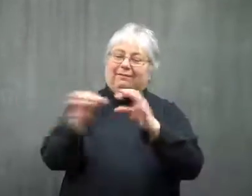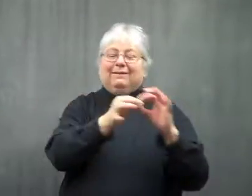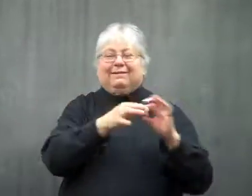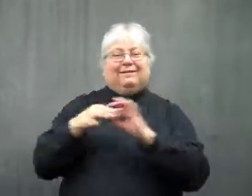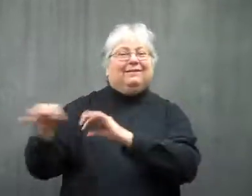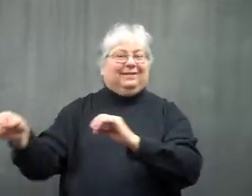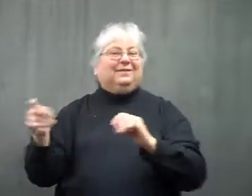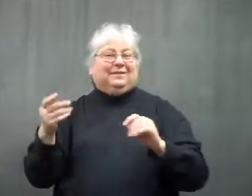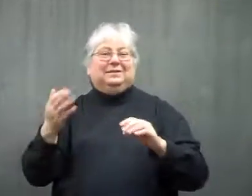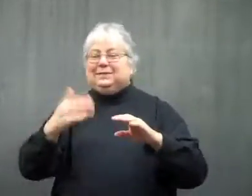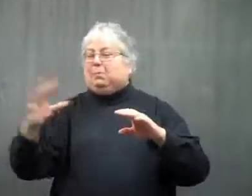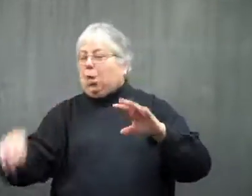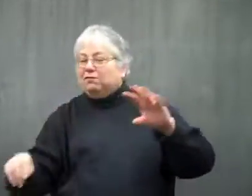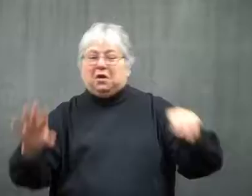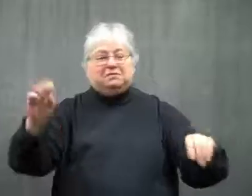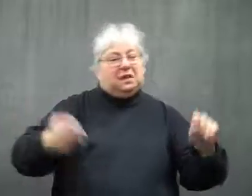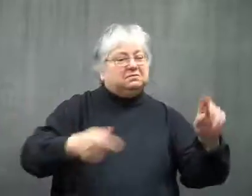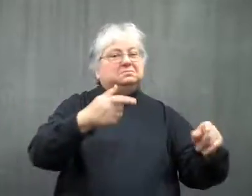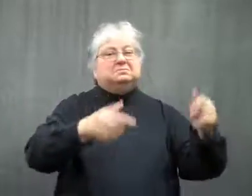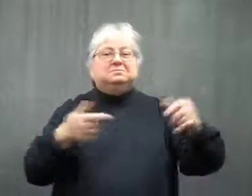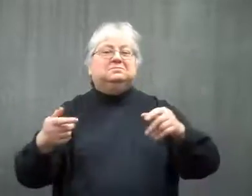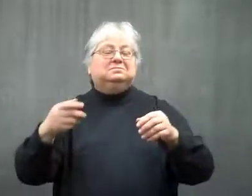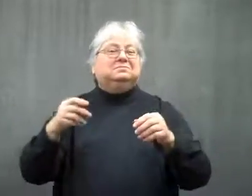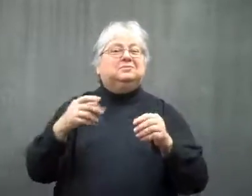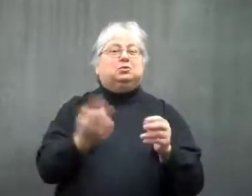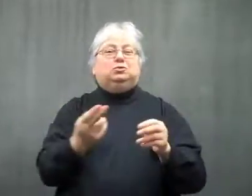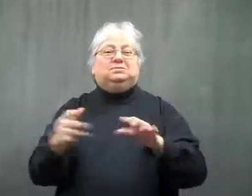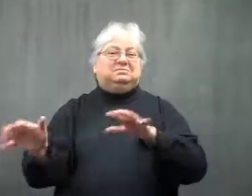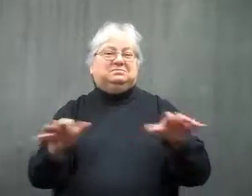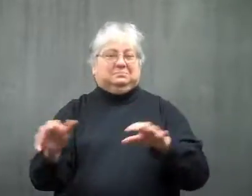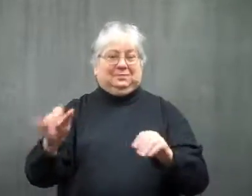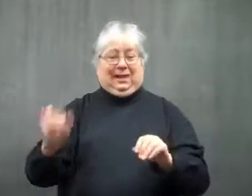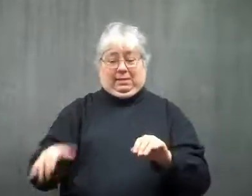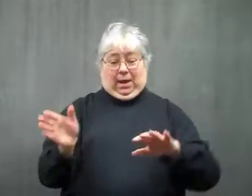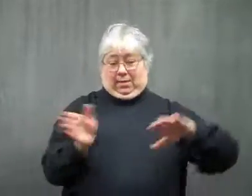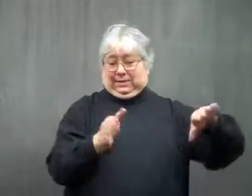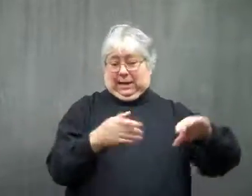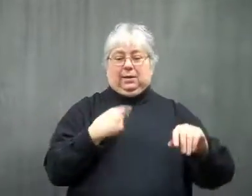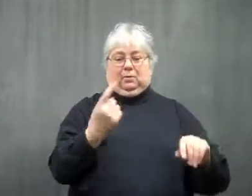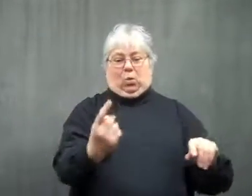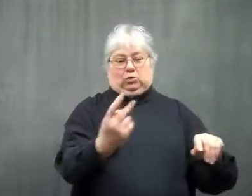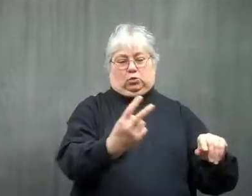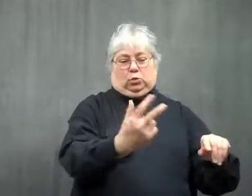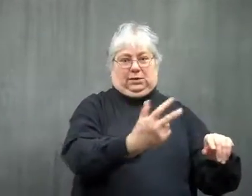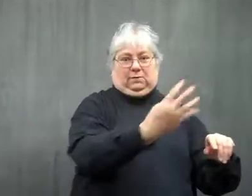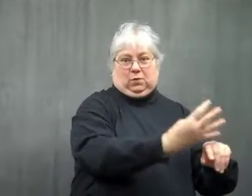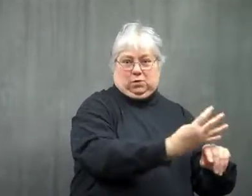They are used in tandem, some shut off while others are kept running, and so on. On one side of the complex are reactors 1 through 4.